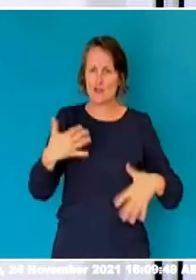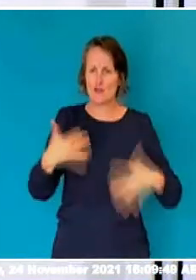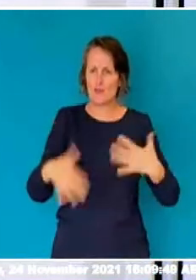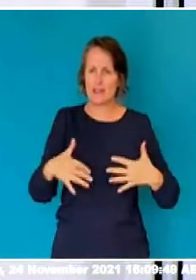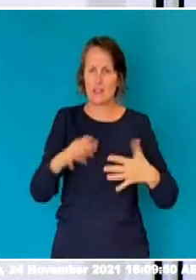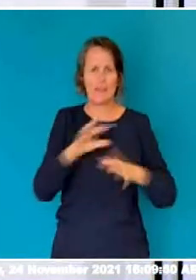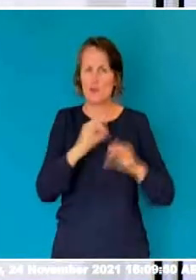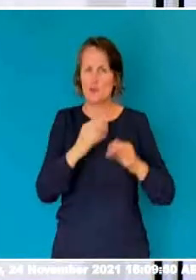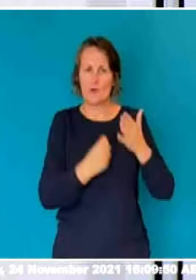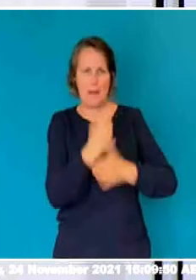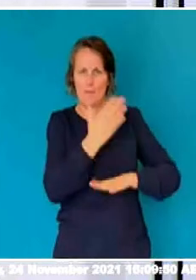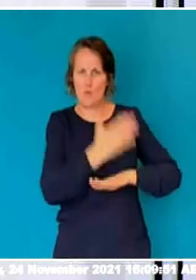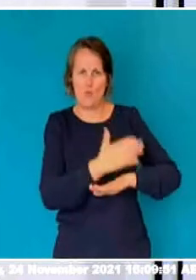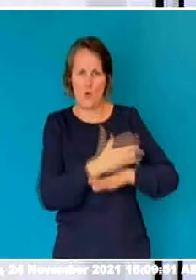Yes.